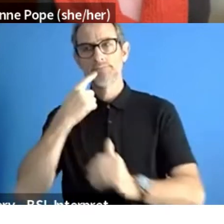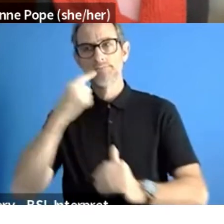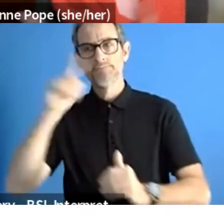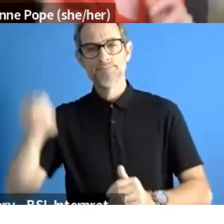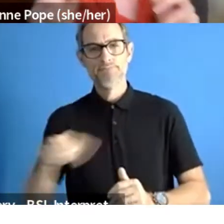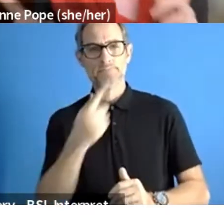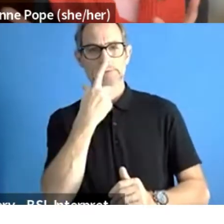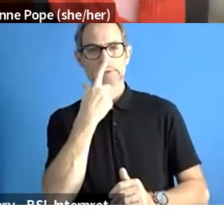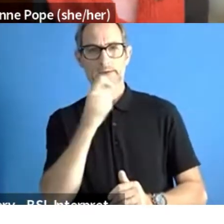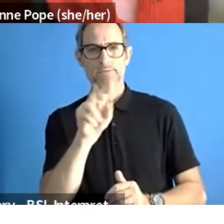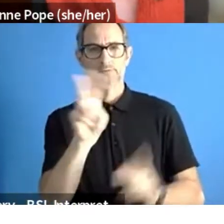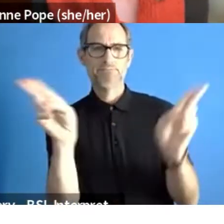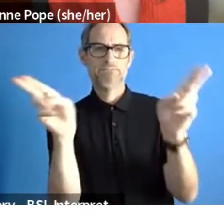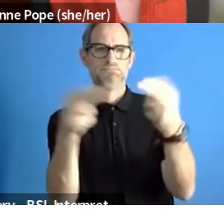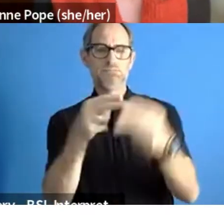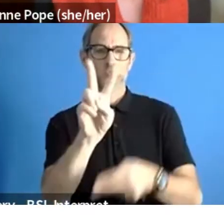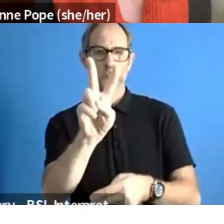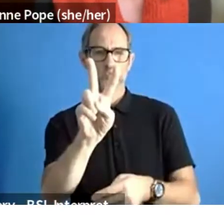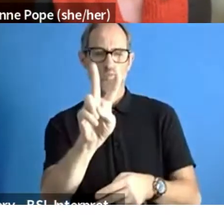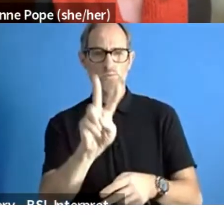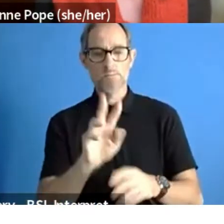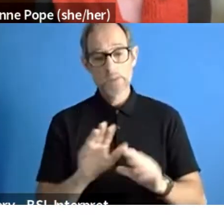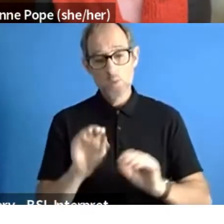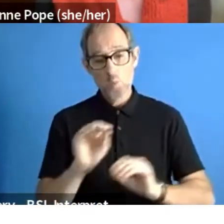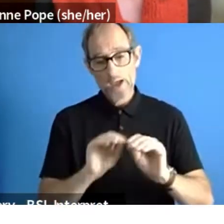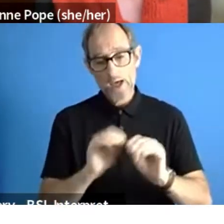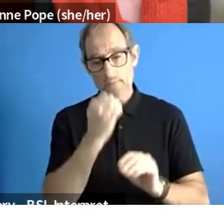I found that quite surprising.